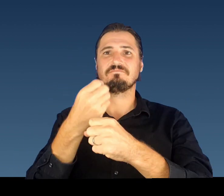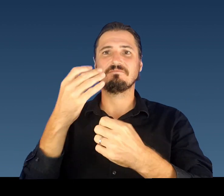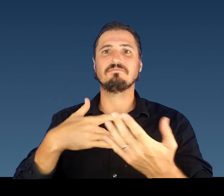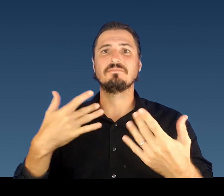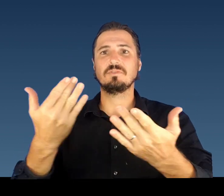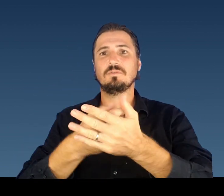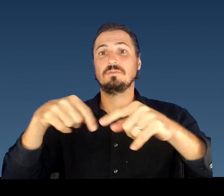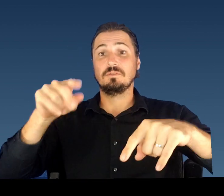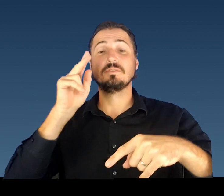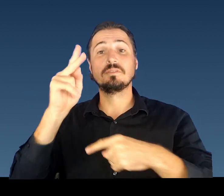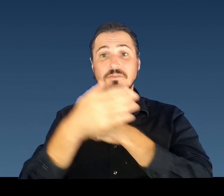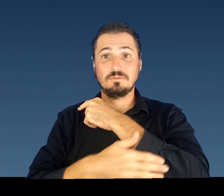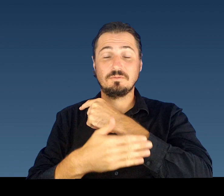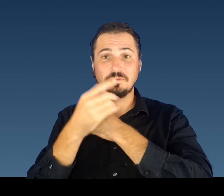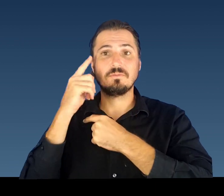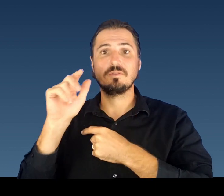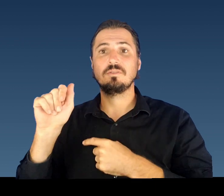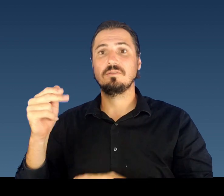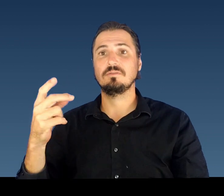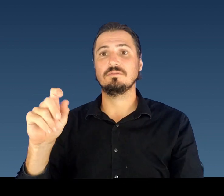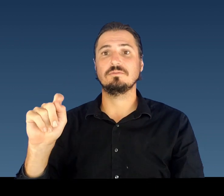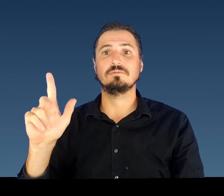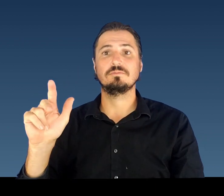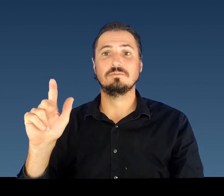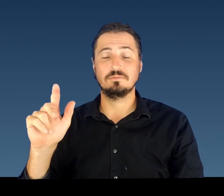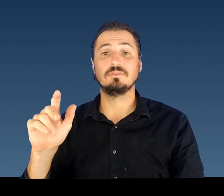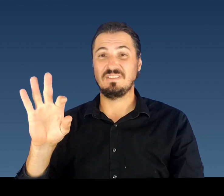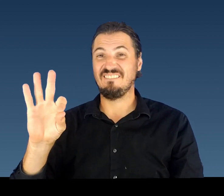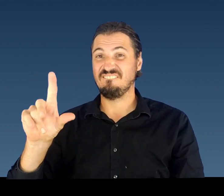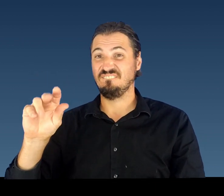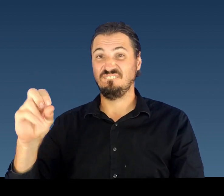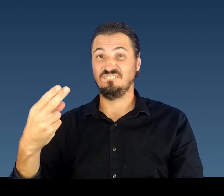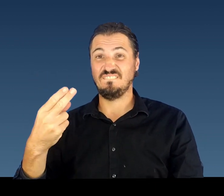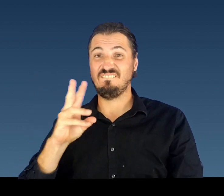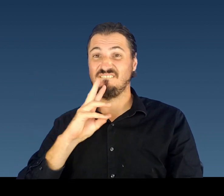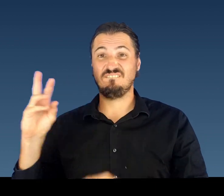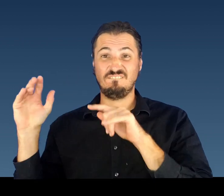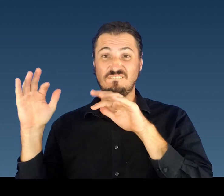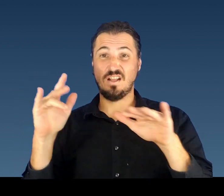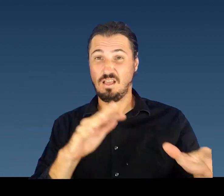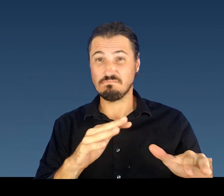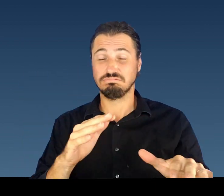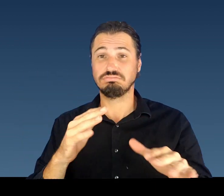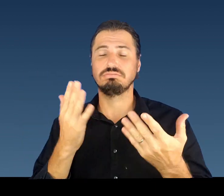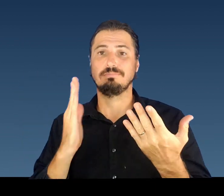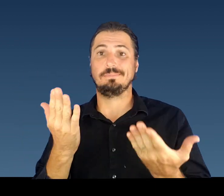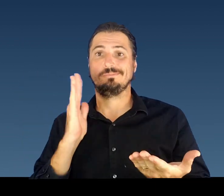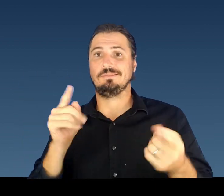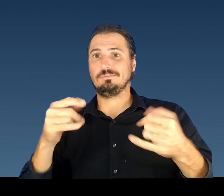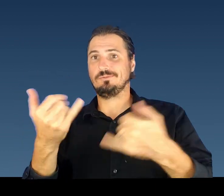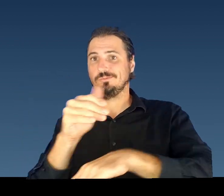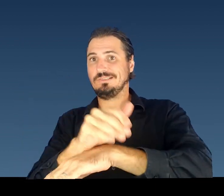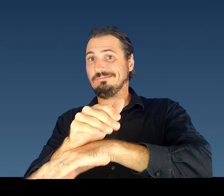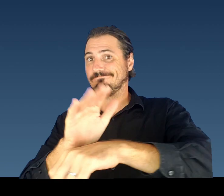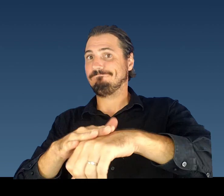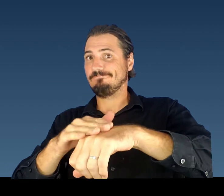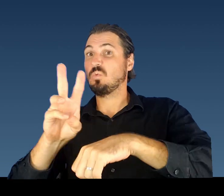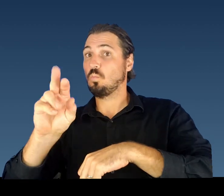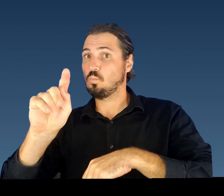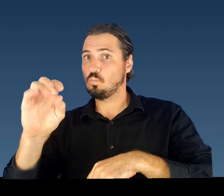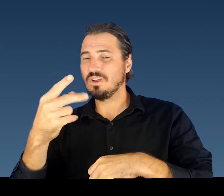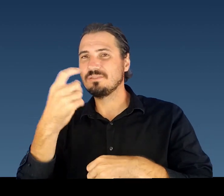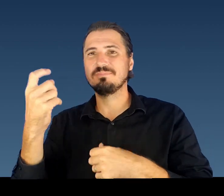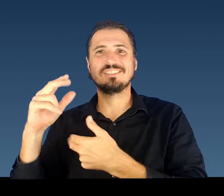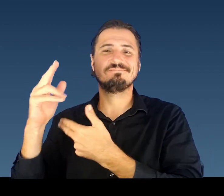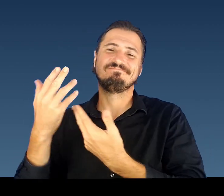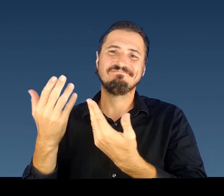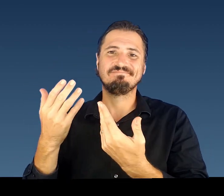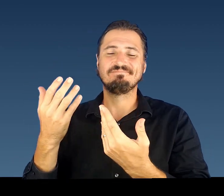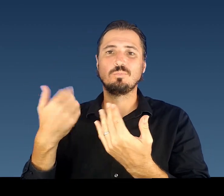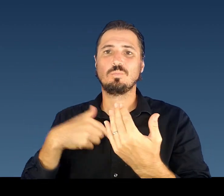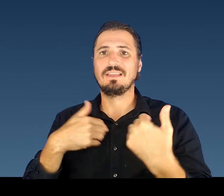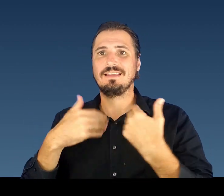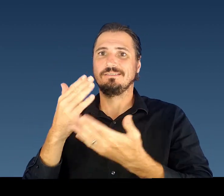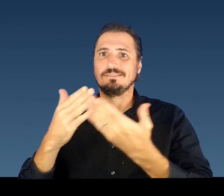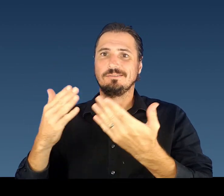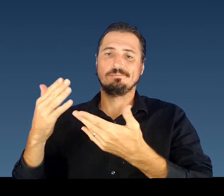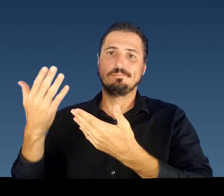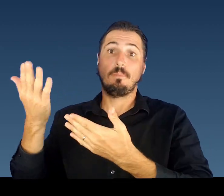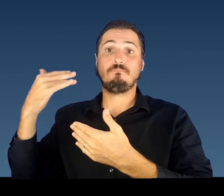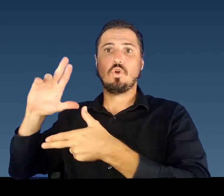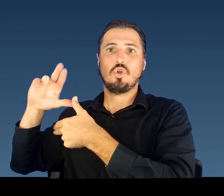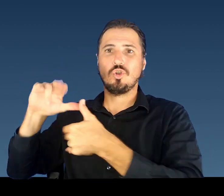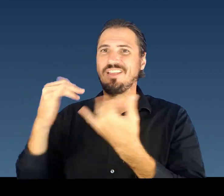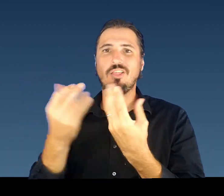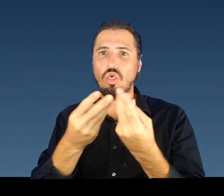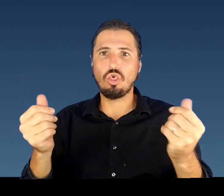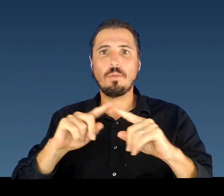Mahalo to all of you working together to contain the current surge of cases on our island. Our sacrifices, precautions, and restrictions have one primary goal – to allow our keiki to learn safely